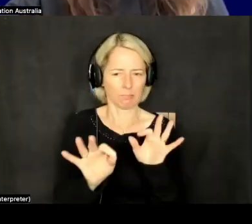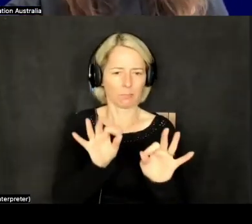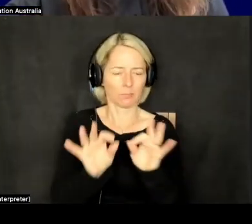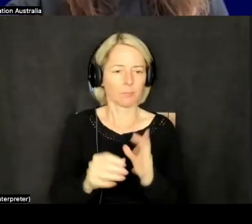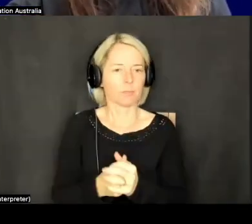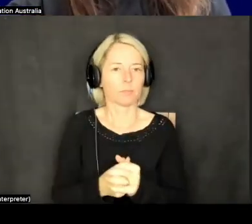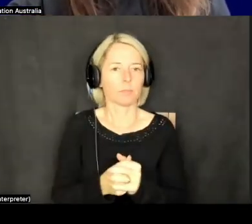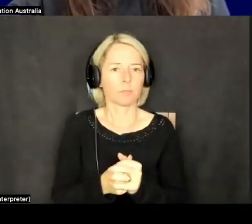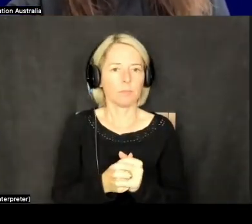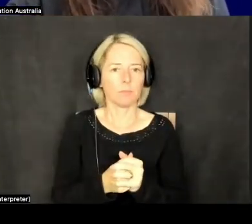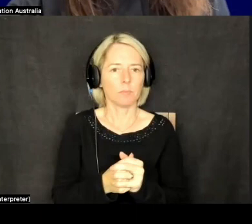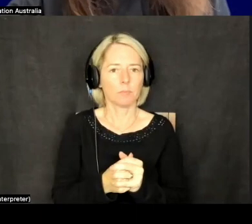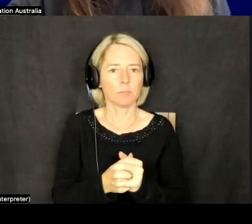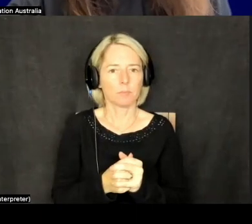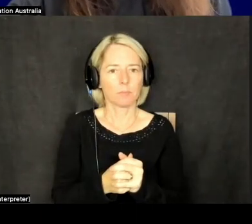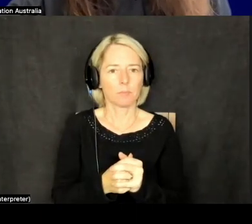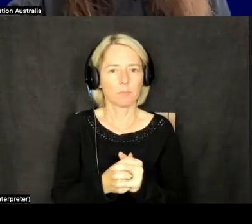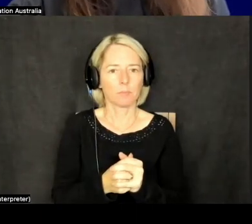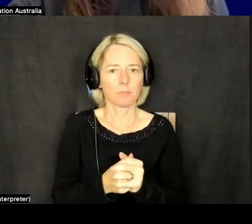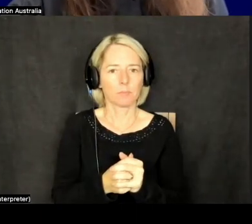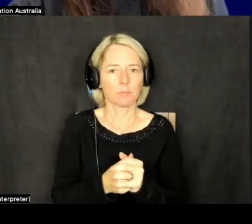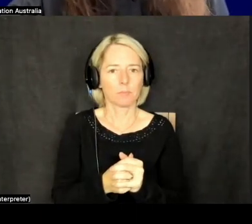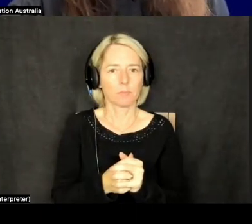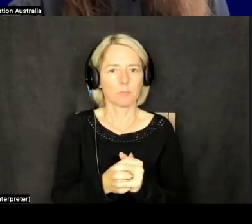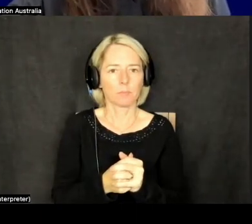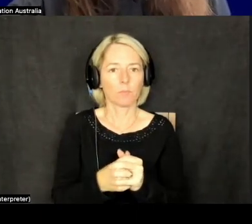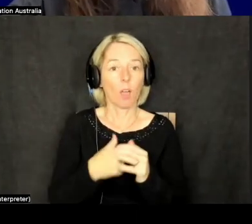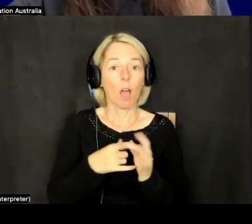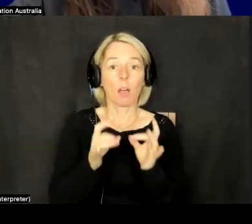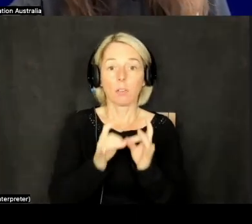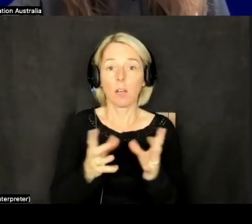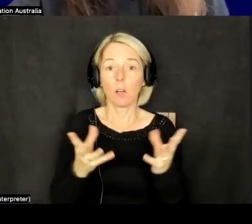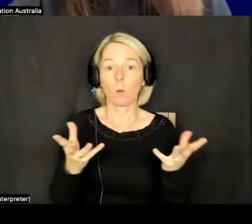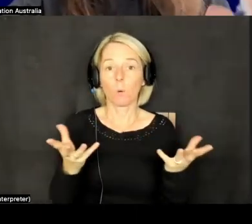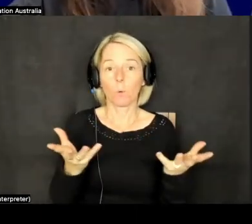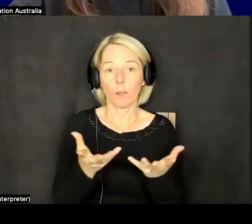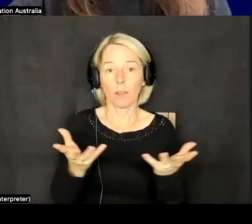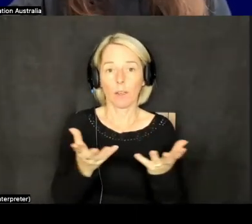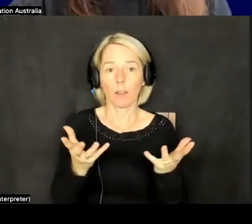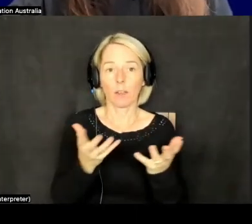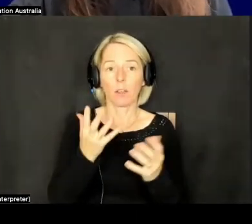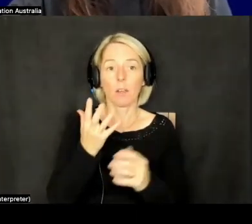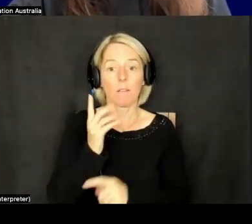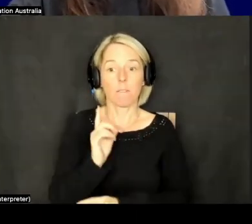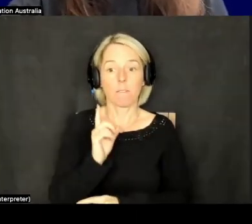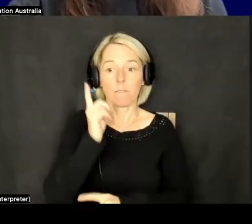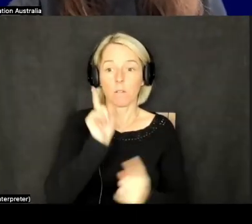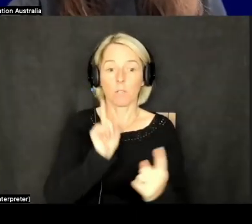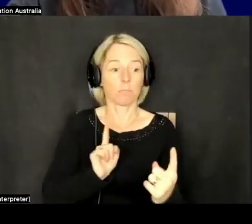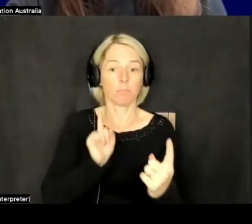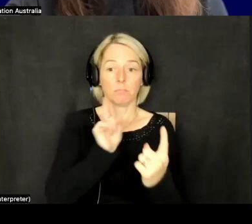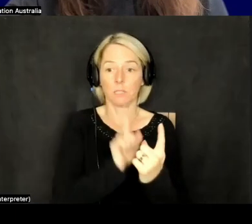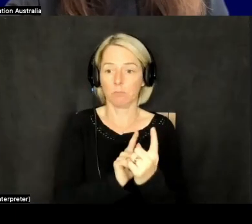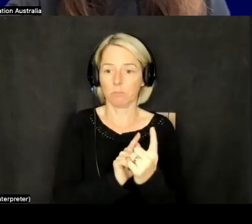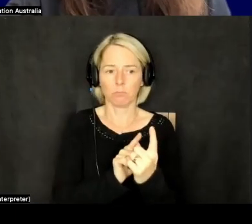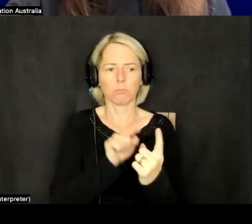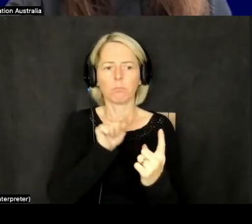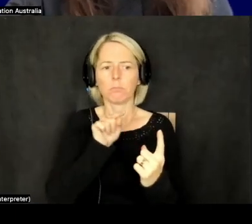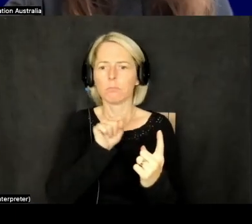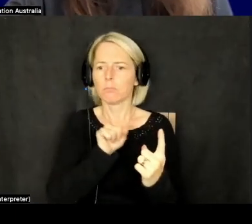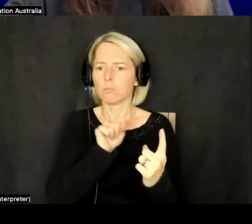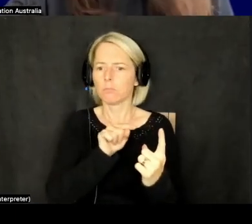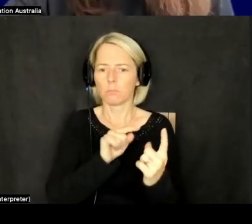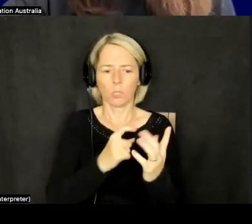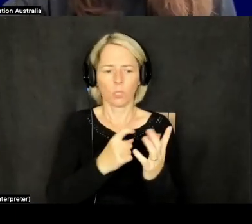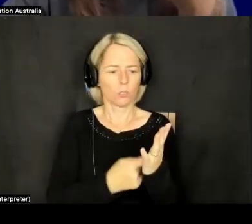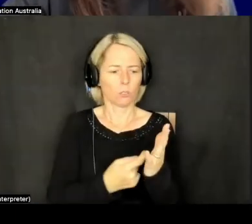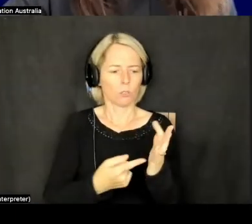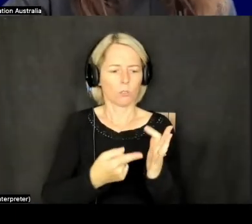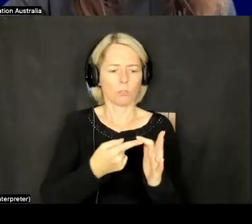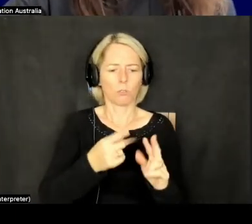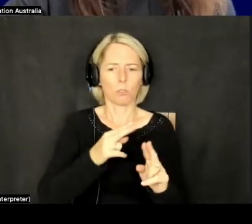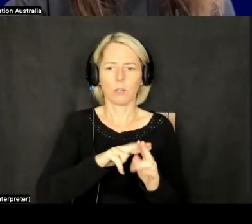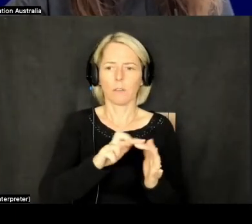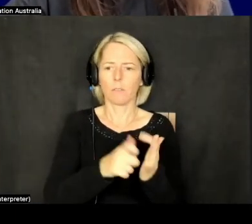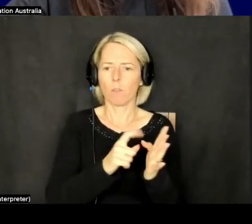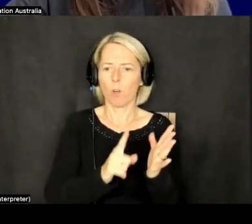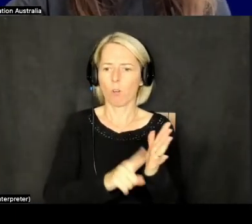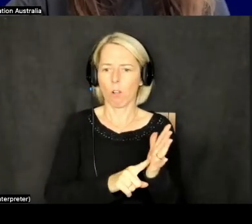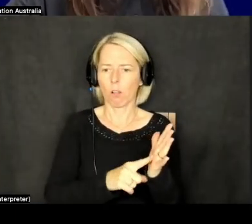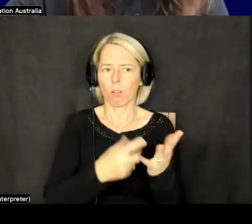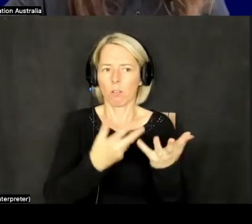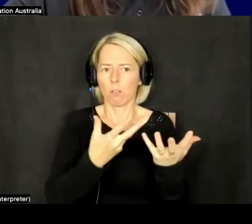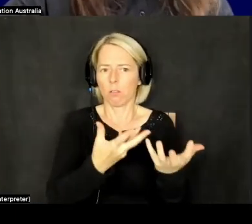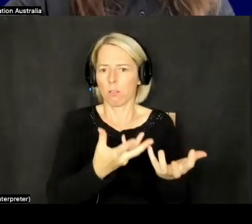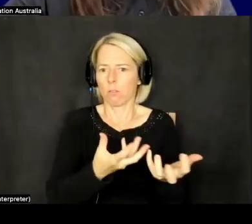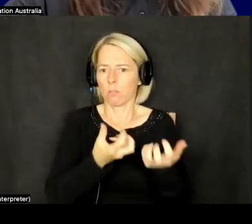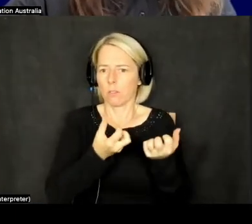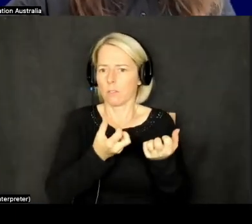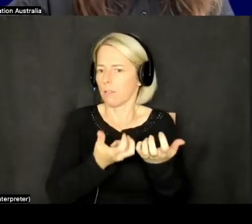I guess, the initial point of contact and maybe how the referral came to the deafblind team.